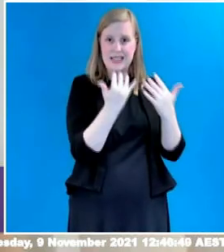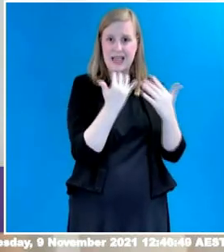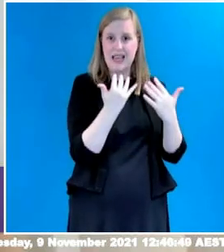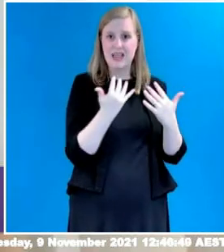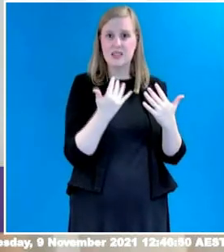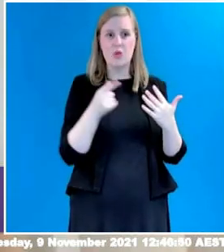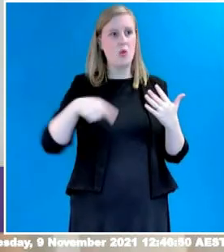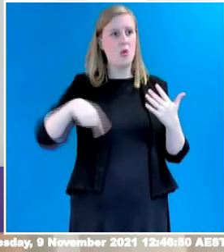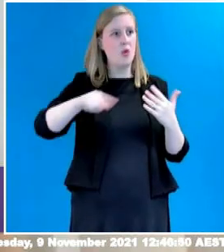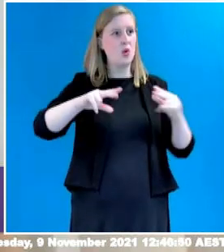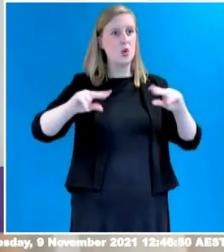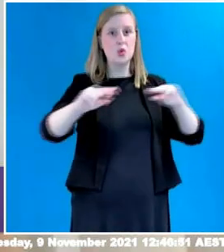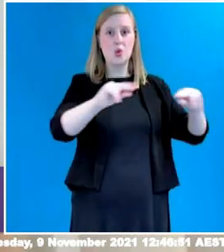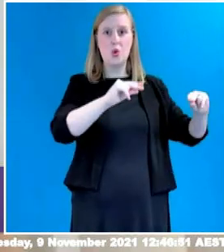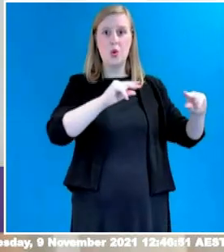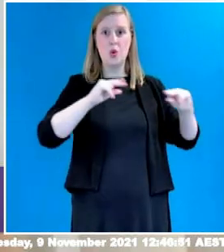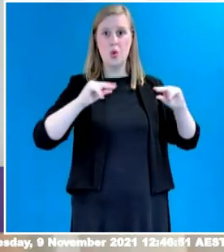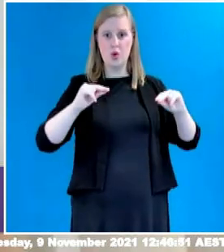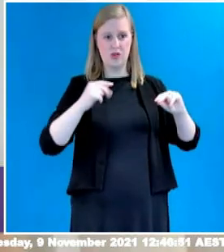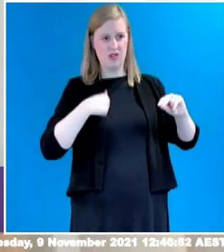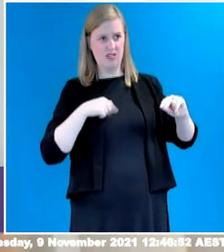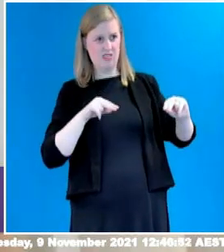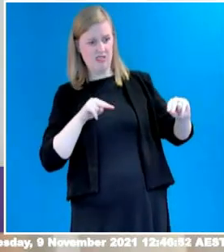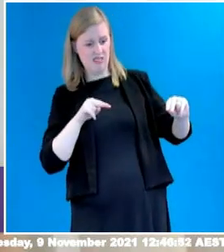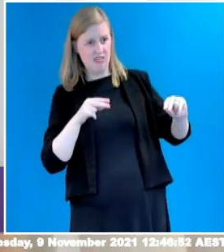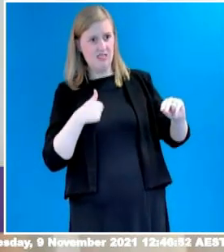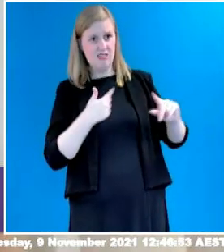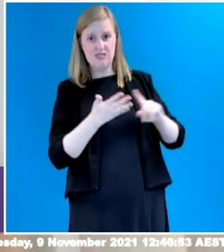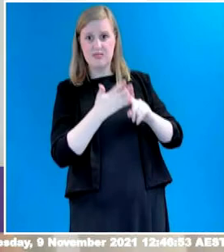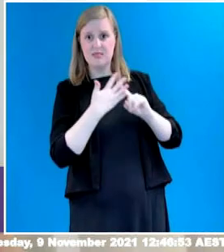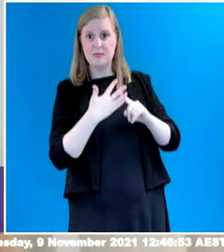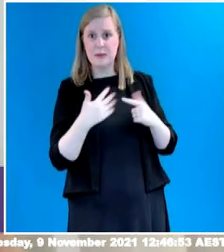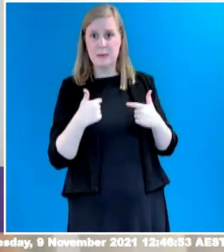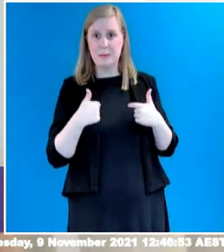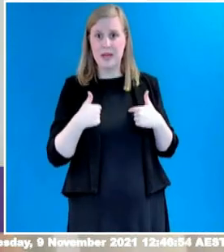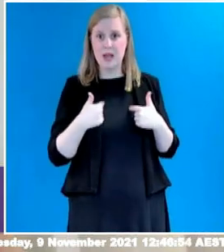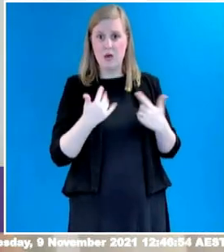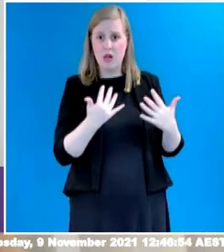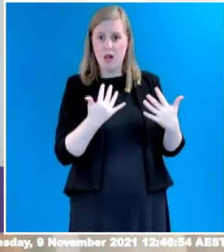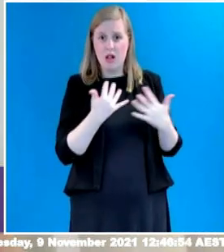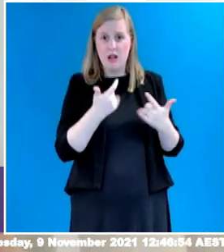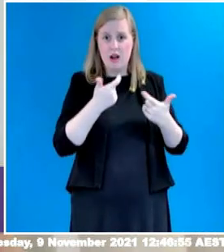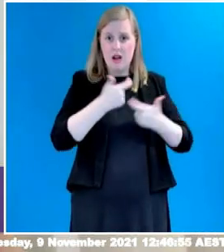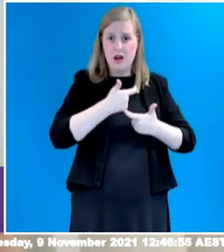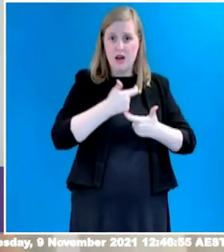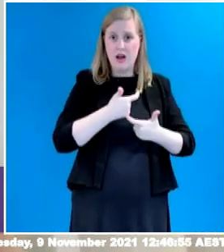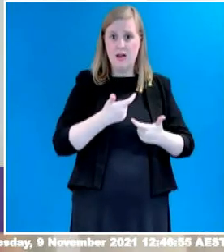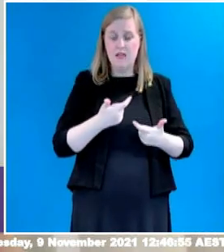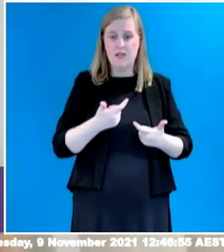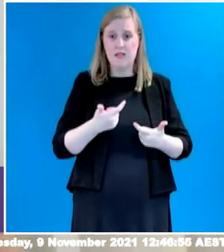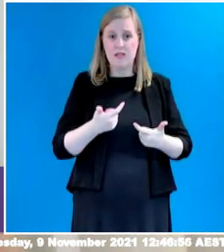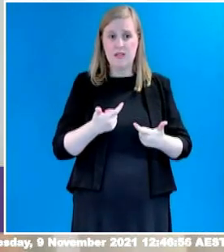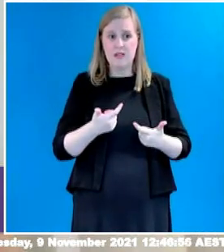that is demeaning, derogatory, which presupposes they have no capacity to be